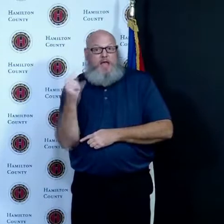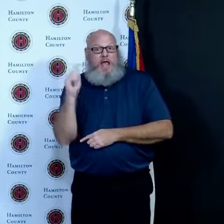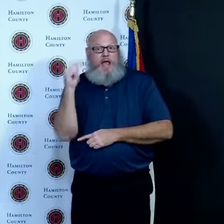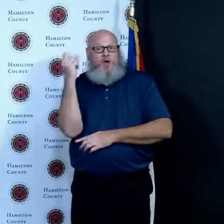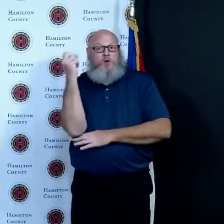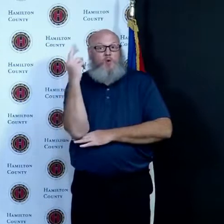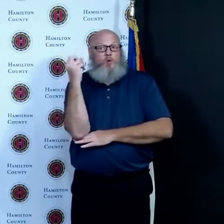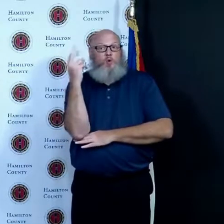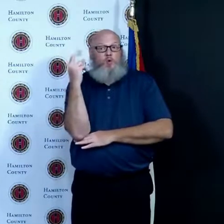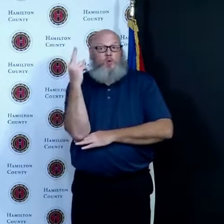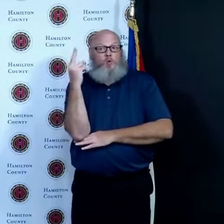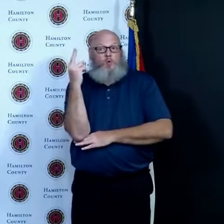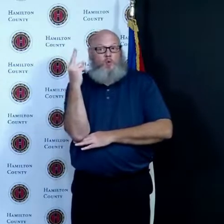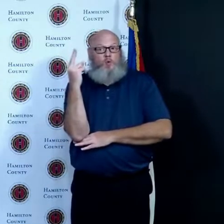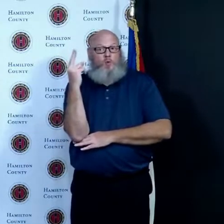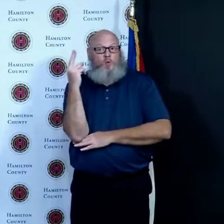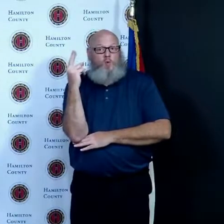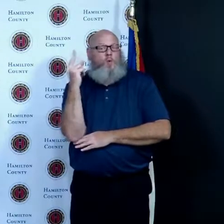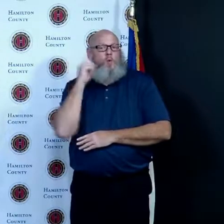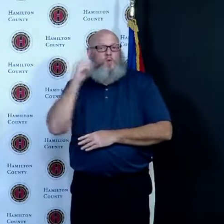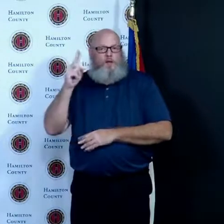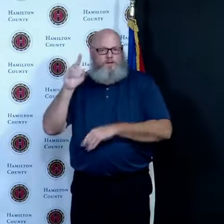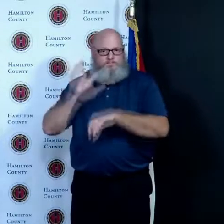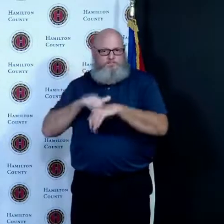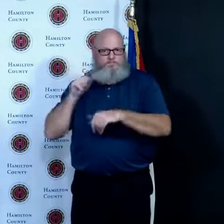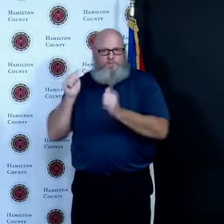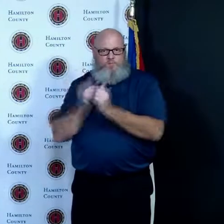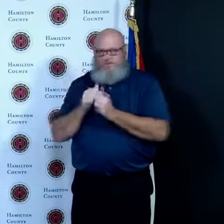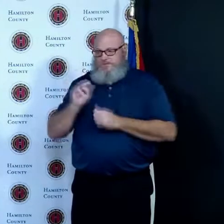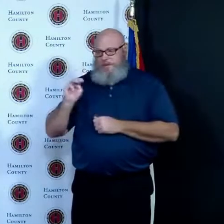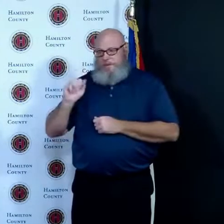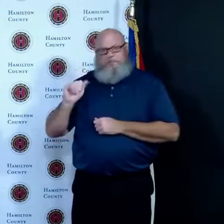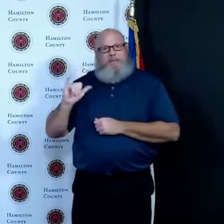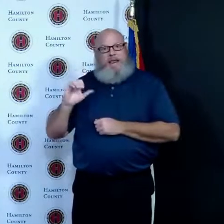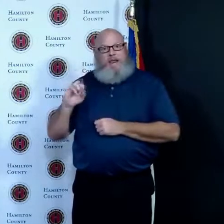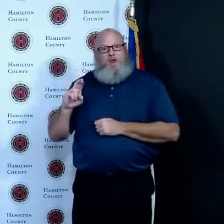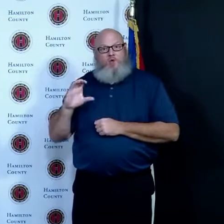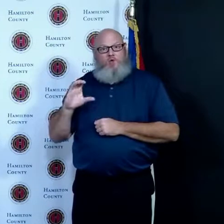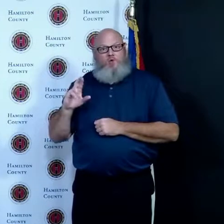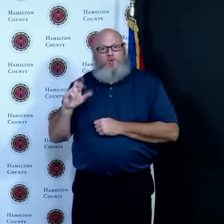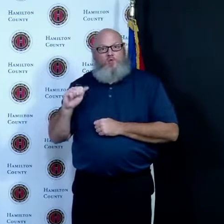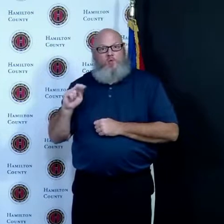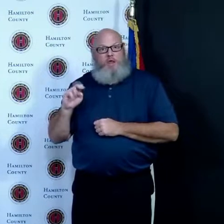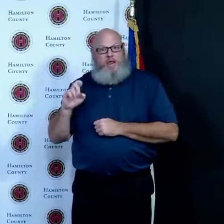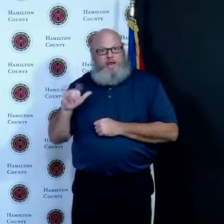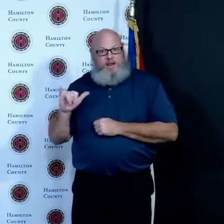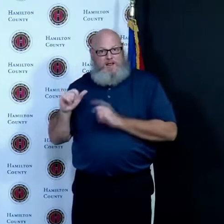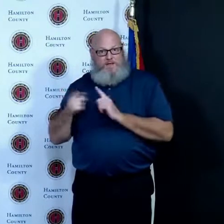so so that's kind of the level setting conversation that I think needed to happen at